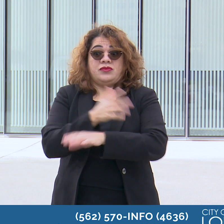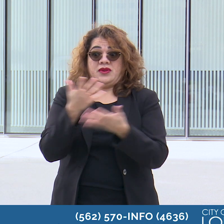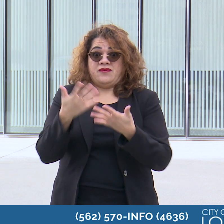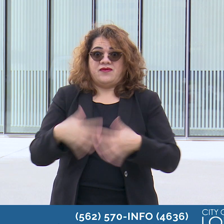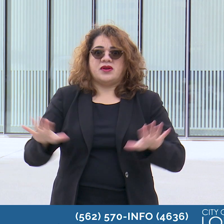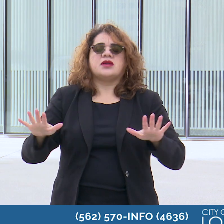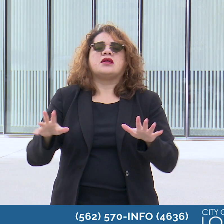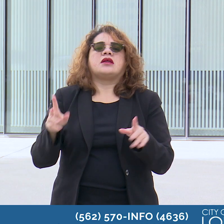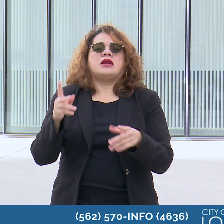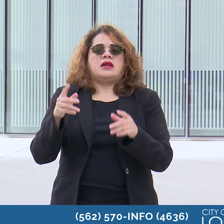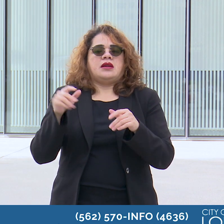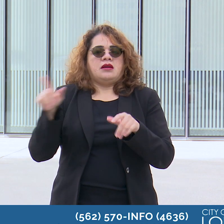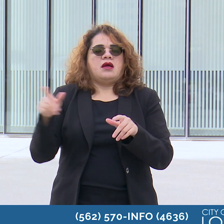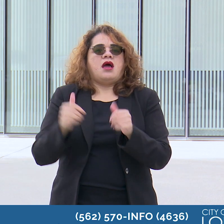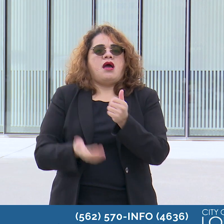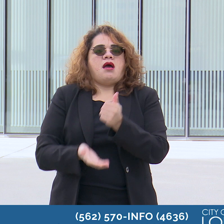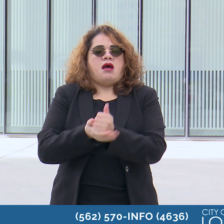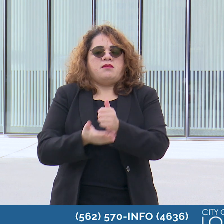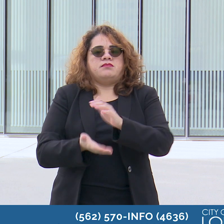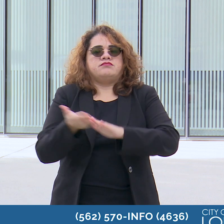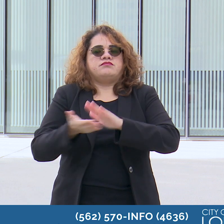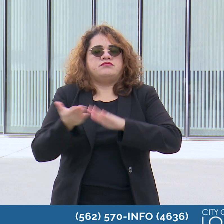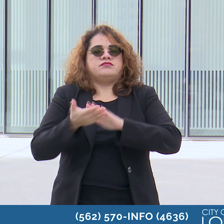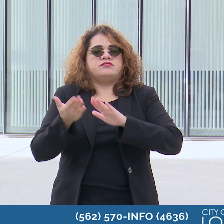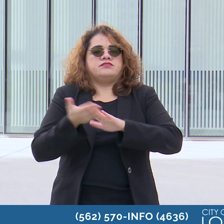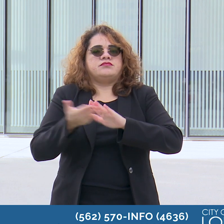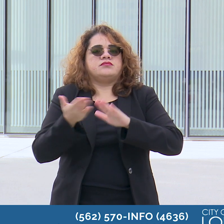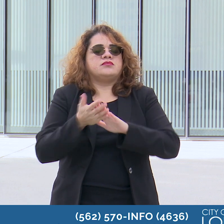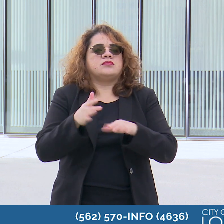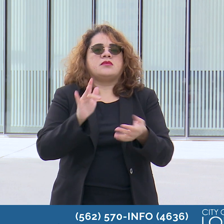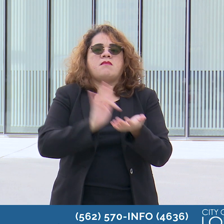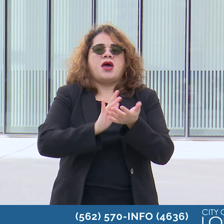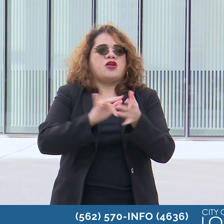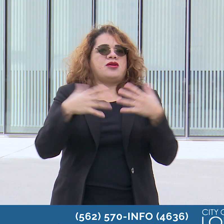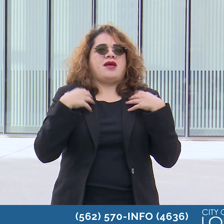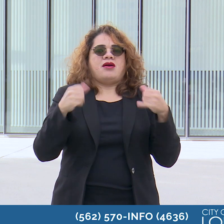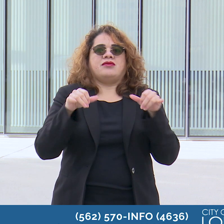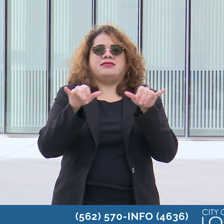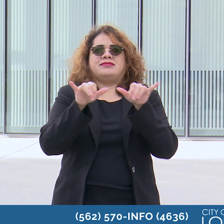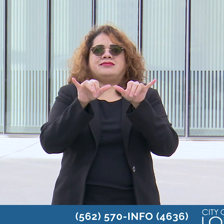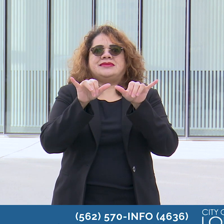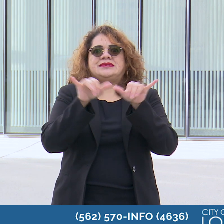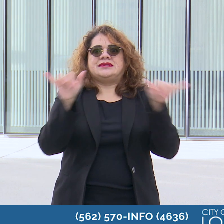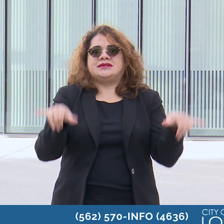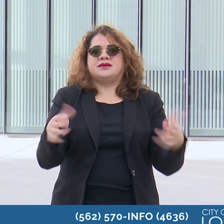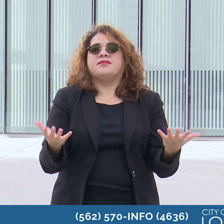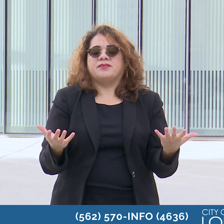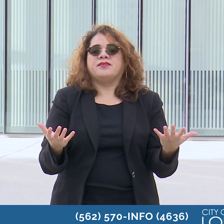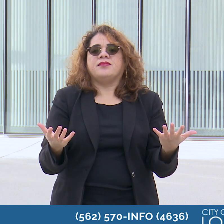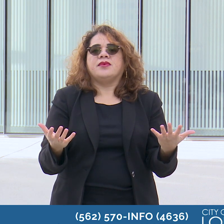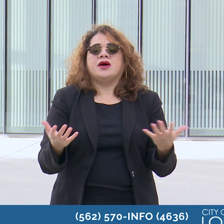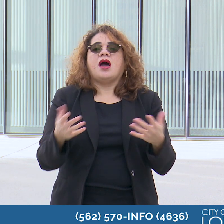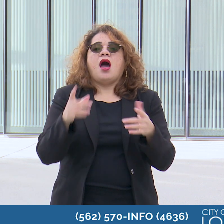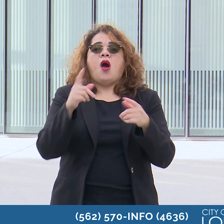the medical needs of our city, it also protects everyone who needs to receive care from them.